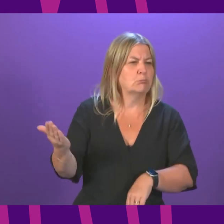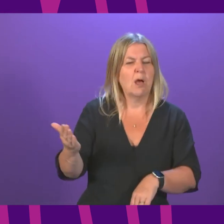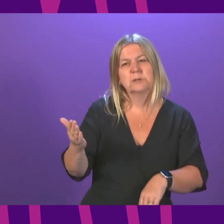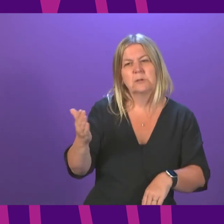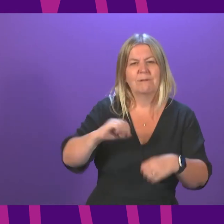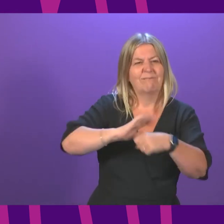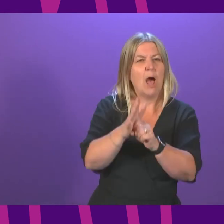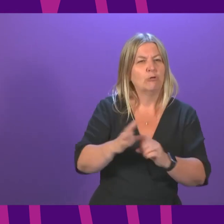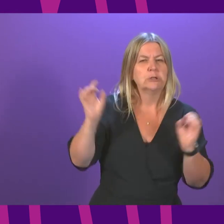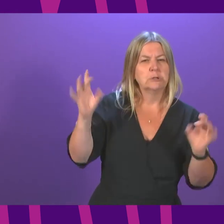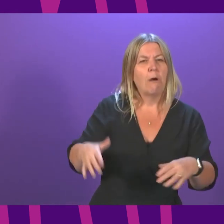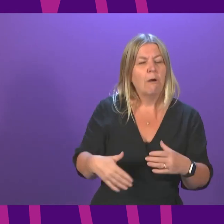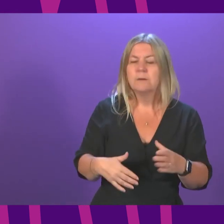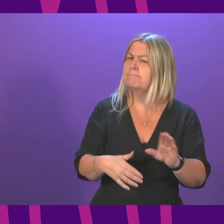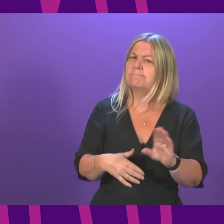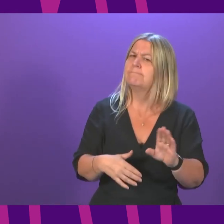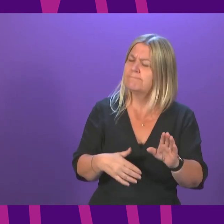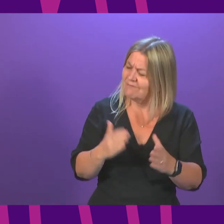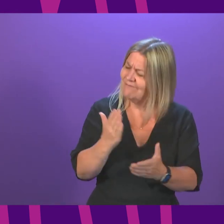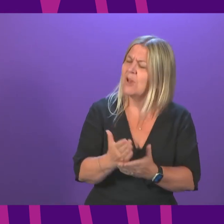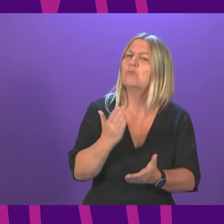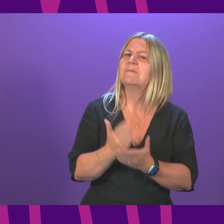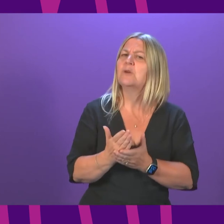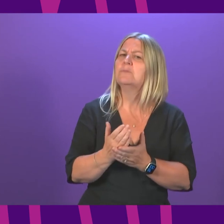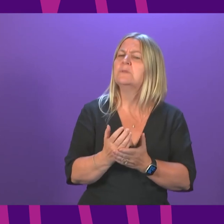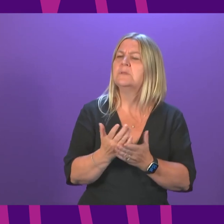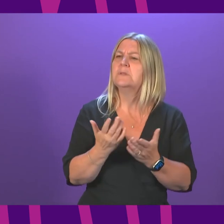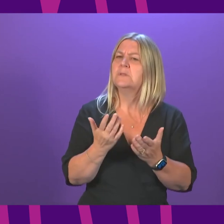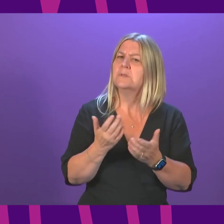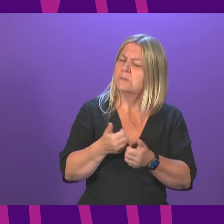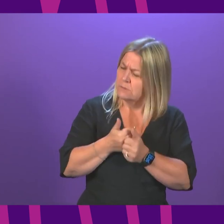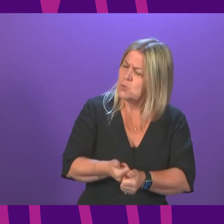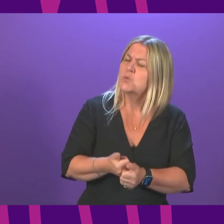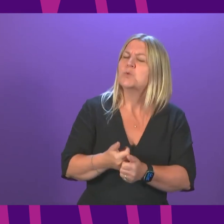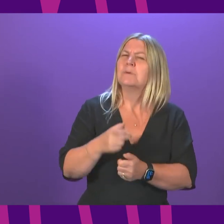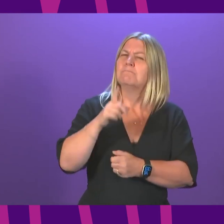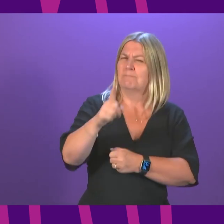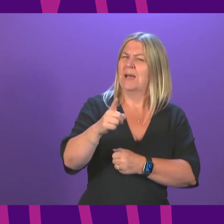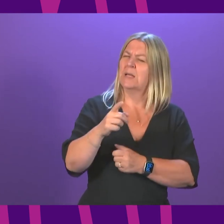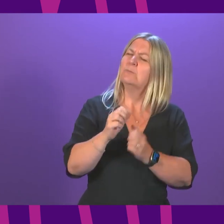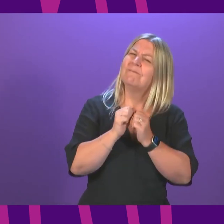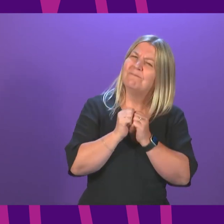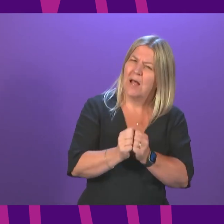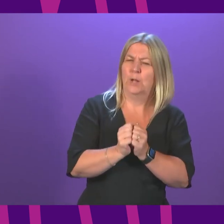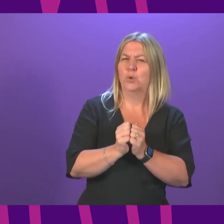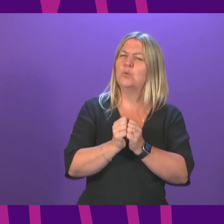team for all their help, and my parliamentary team for slogging it for the past couple of days.